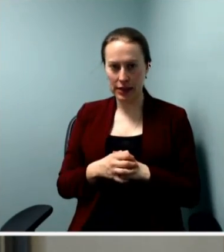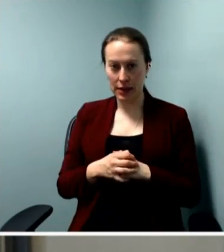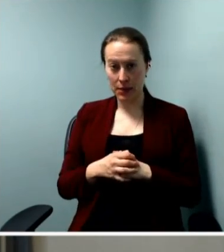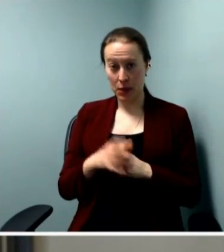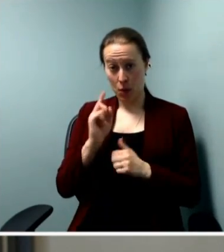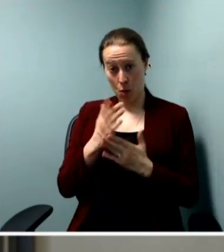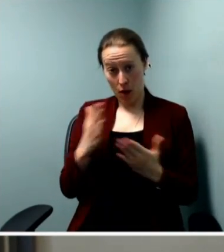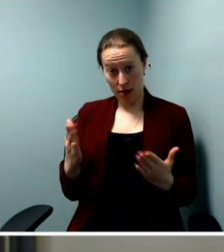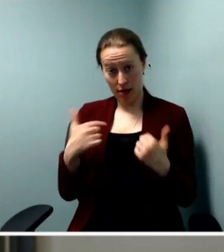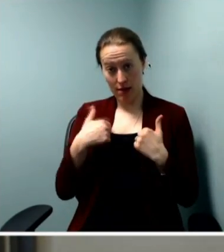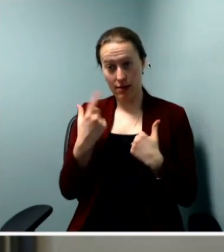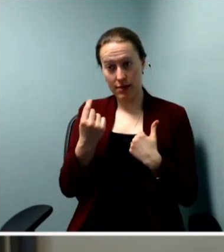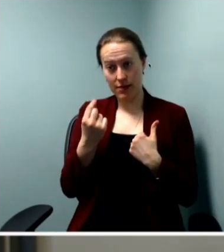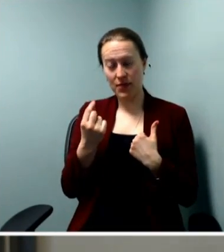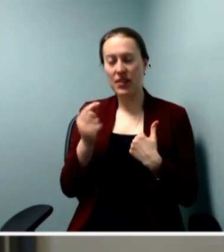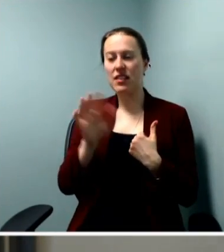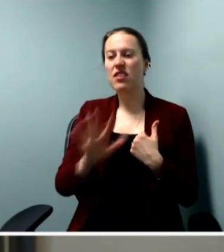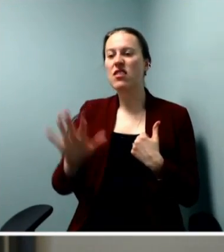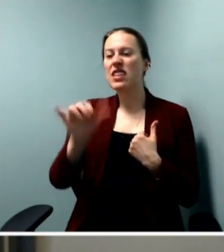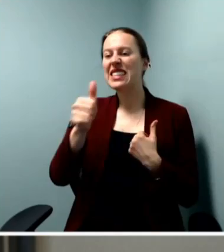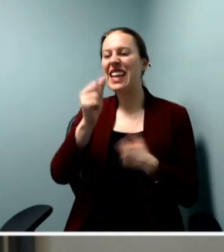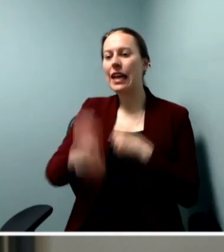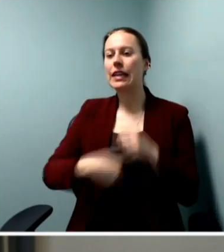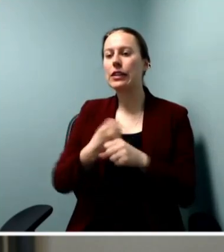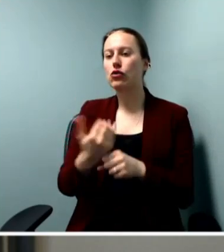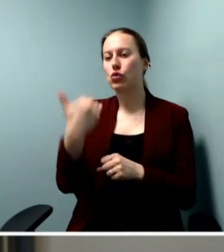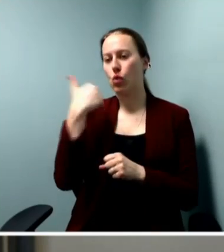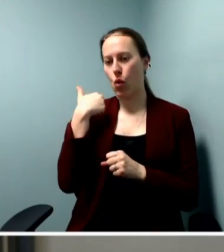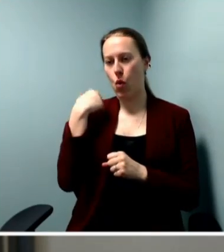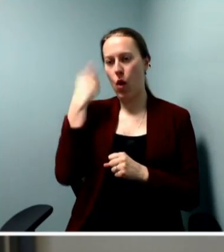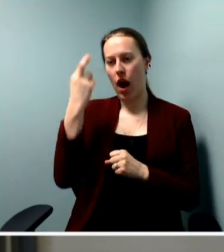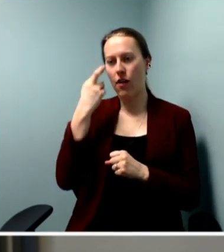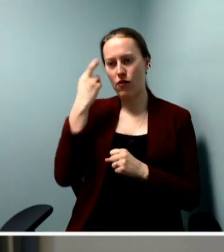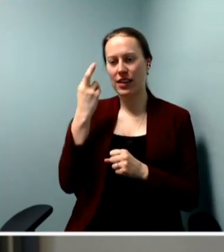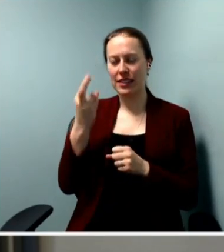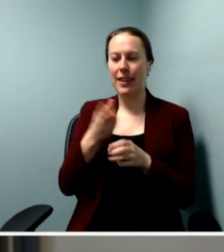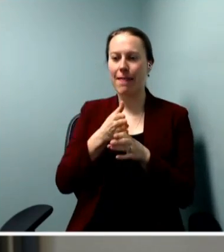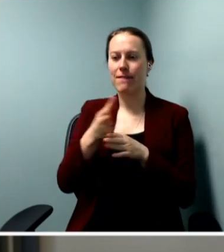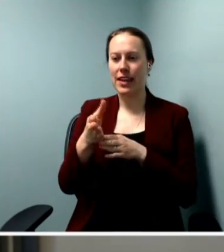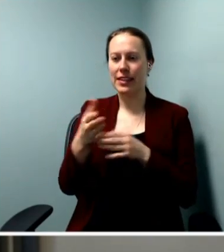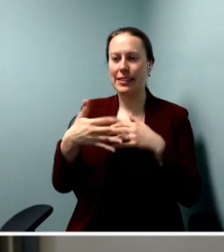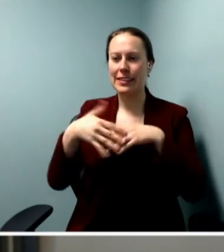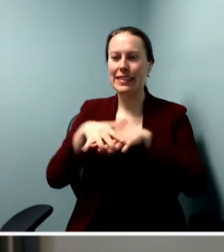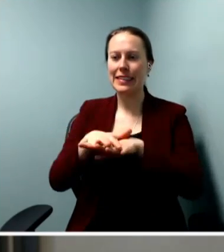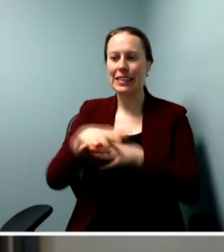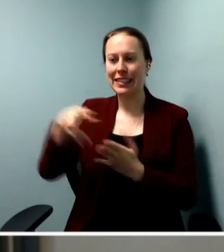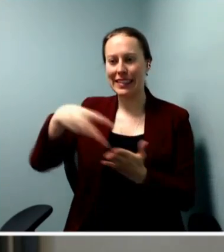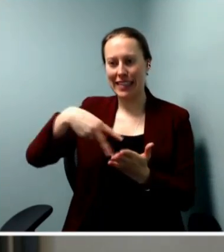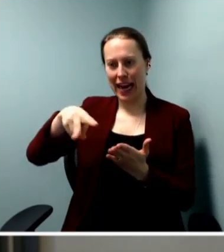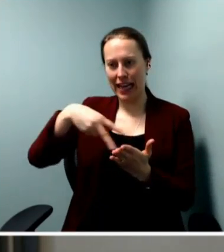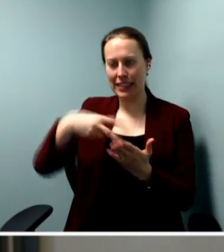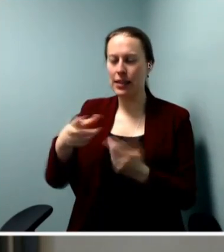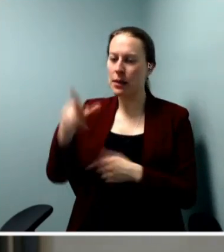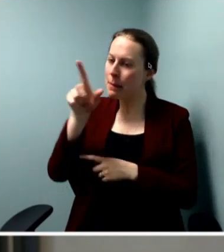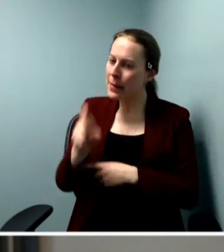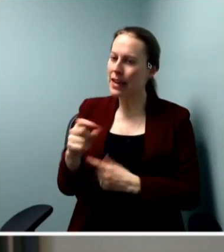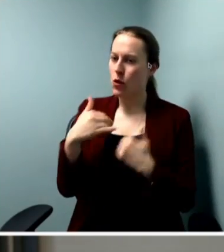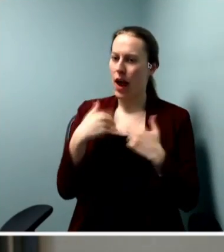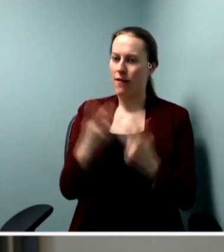I started realizing that the field of integrated dance really needed to have a place to meet and a way to do that.